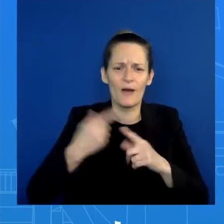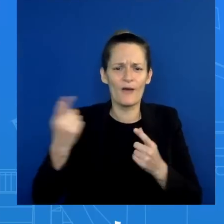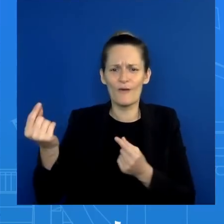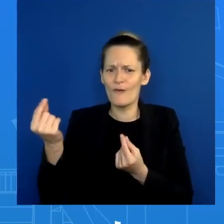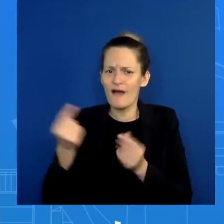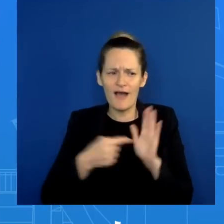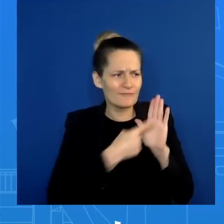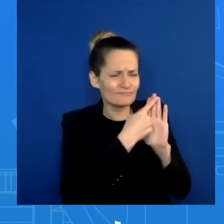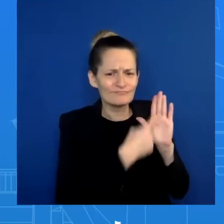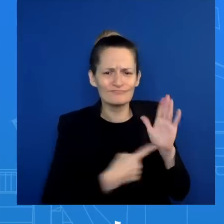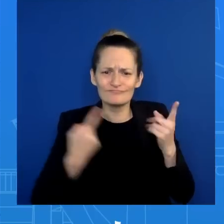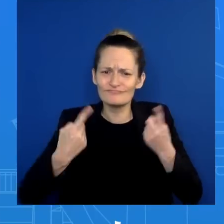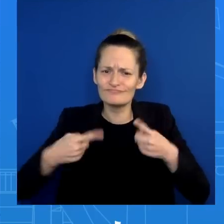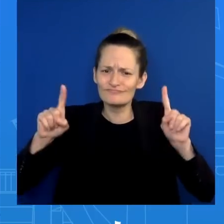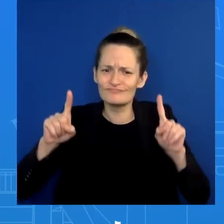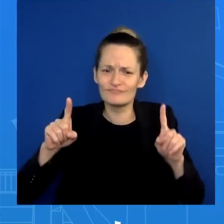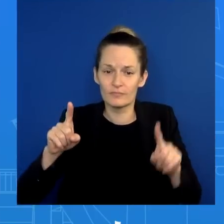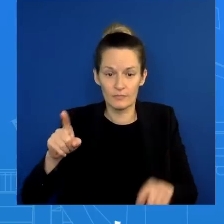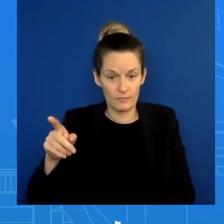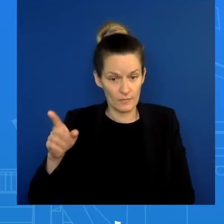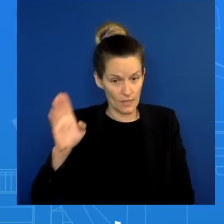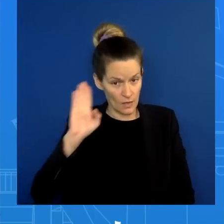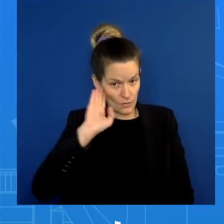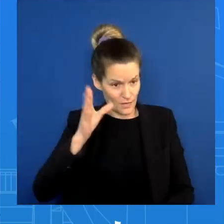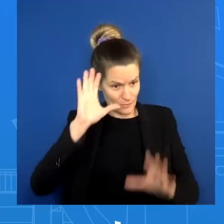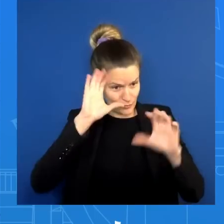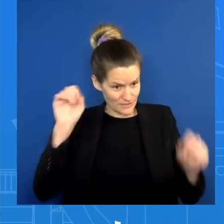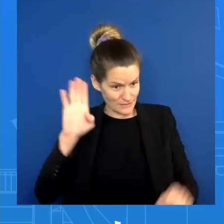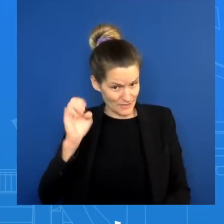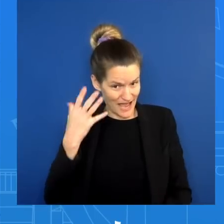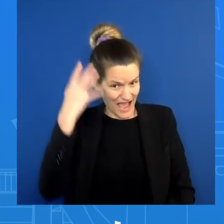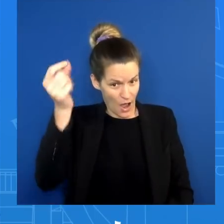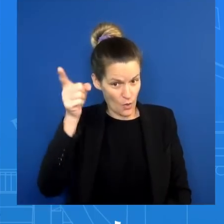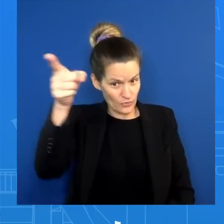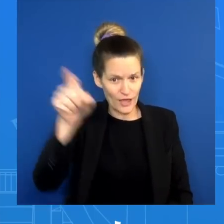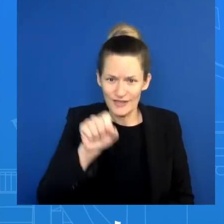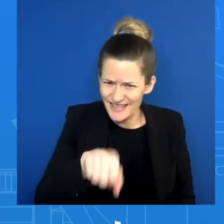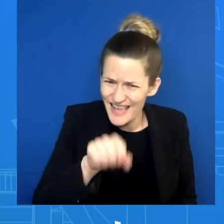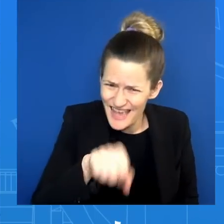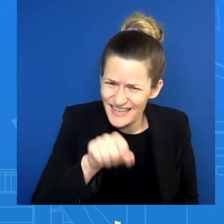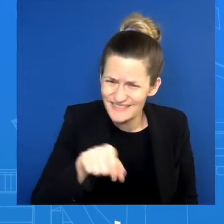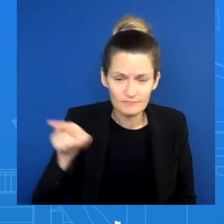That is something he wants to do. That is something we all want to get to see him do as well. Get out there.